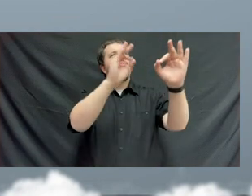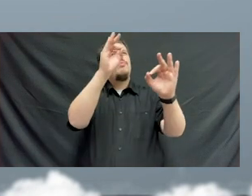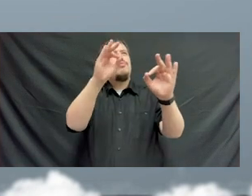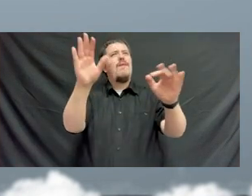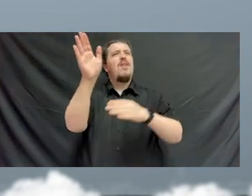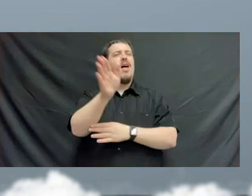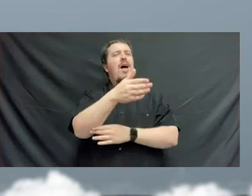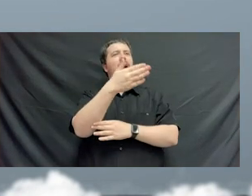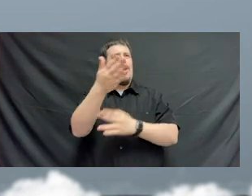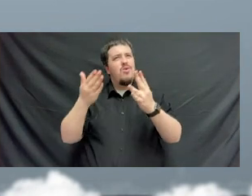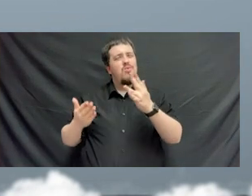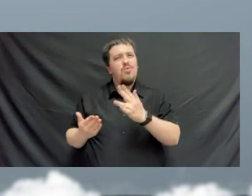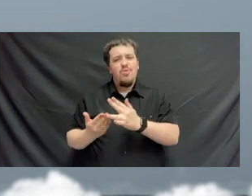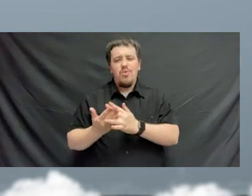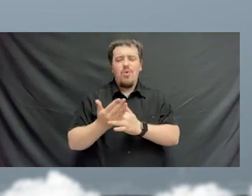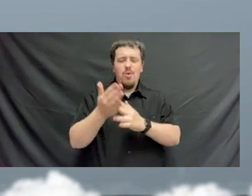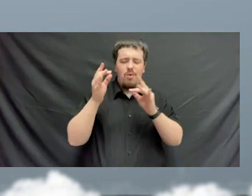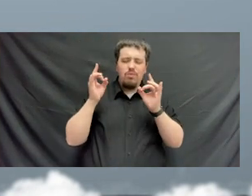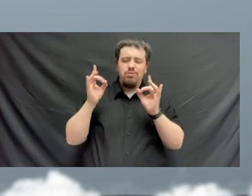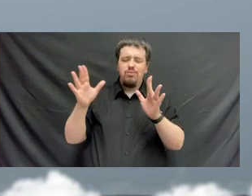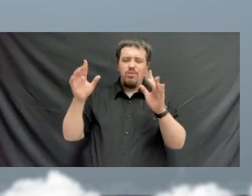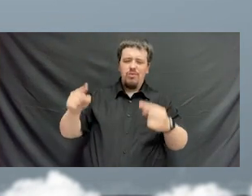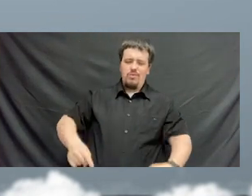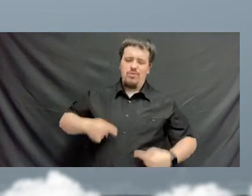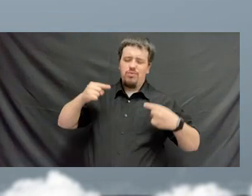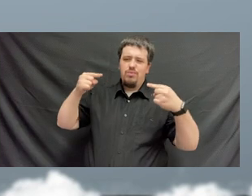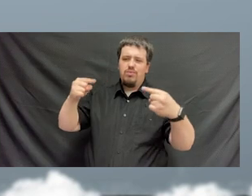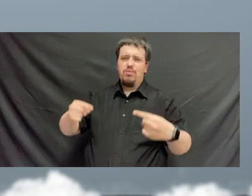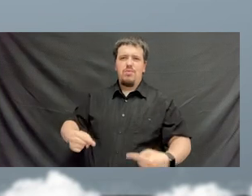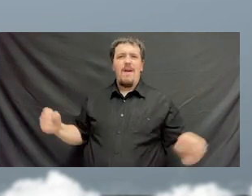Through the perilous fight